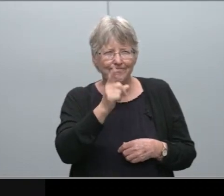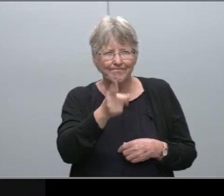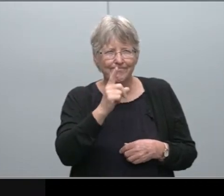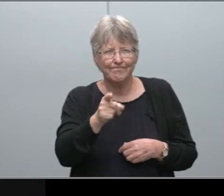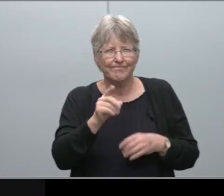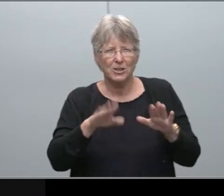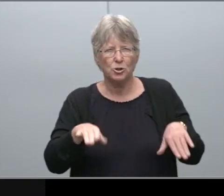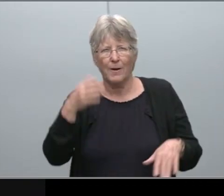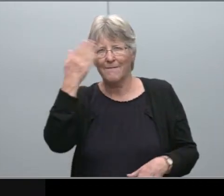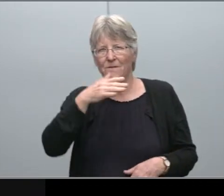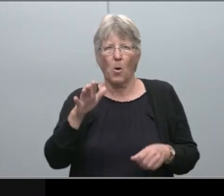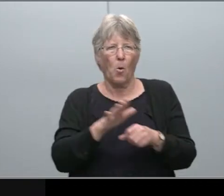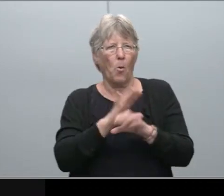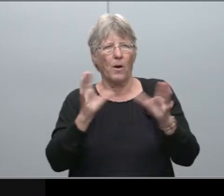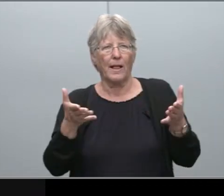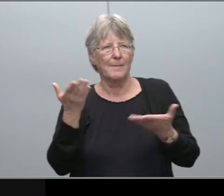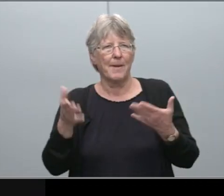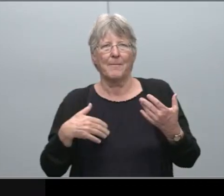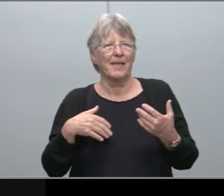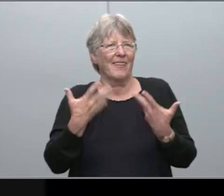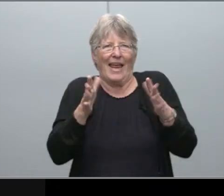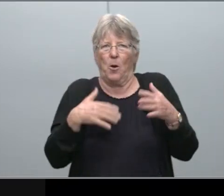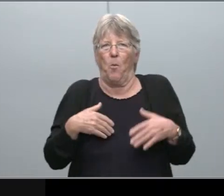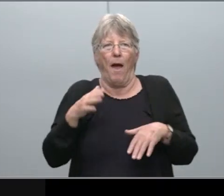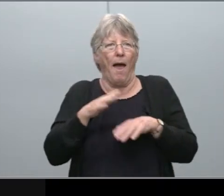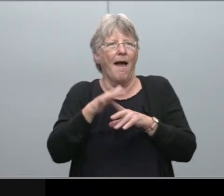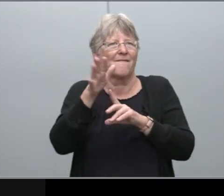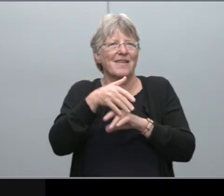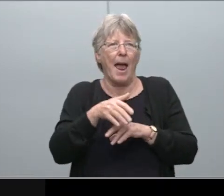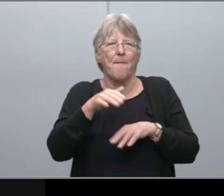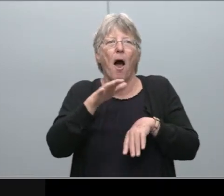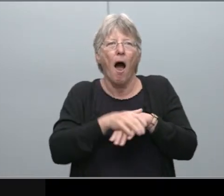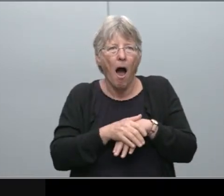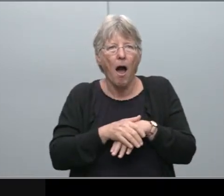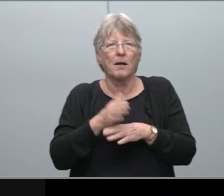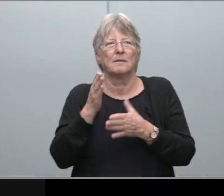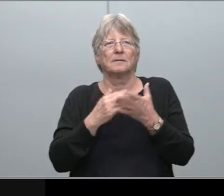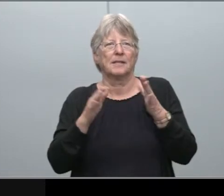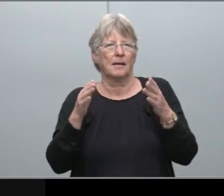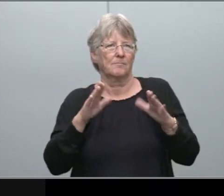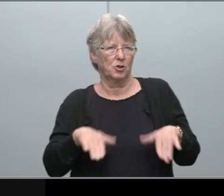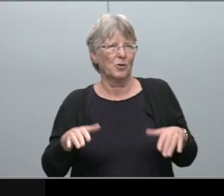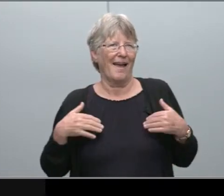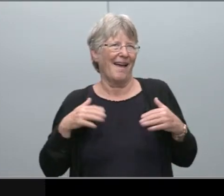and so you'll also see them again there. This data today will be compiled in addition to, again,